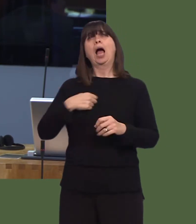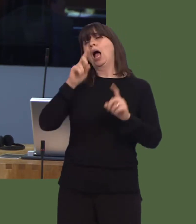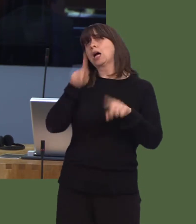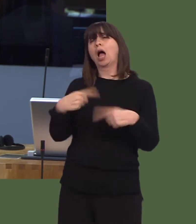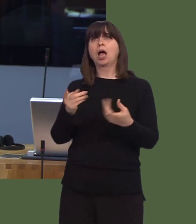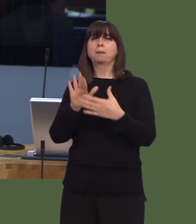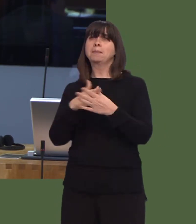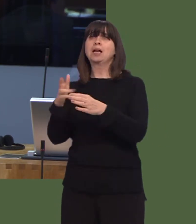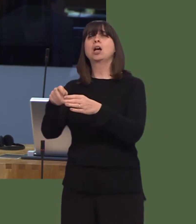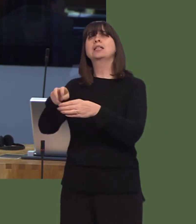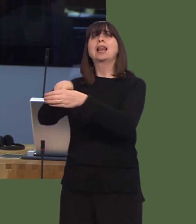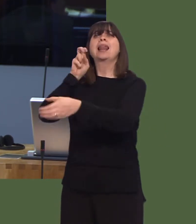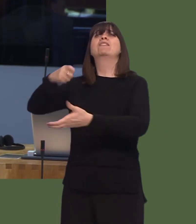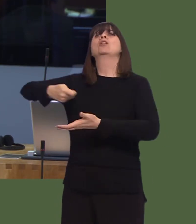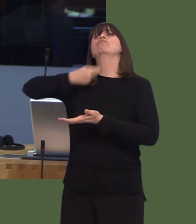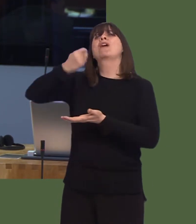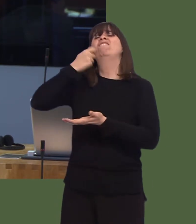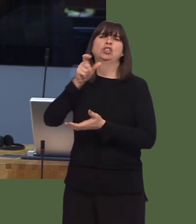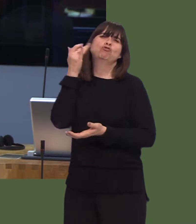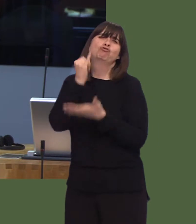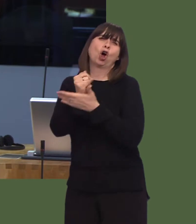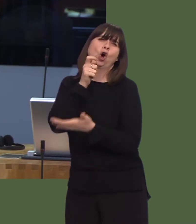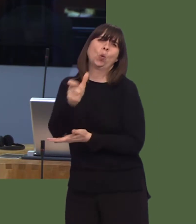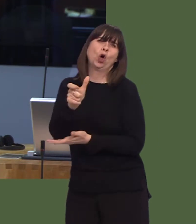because we've left breakfast'óI think she must be a fan of the leader of the opposition's